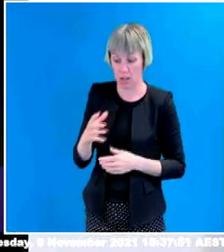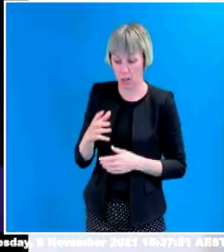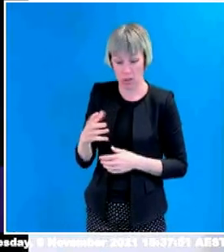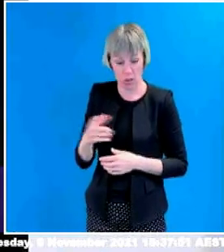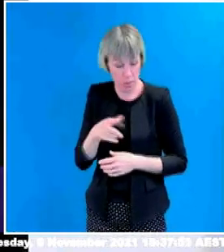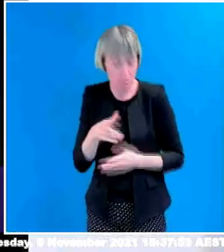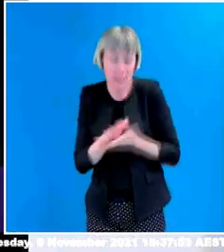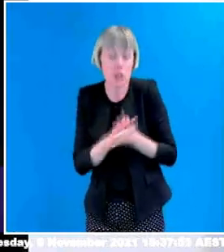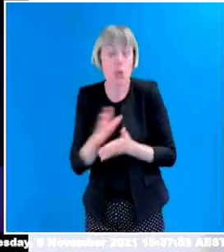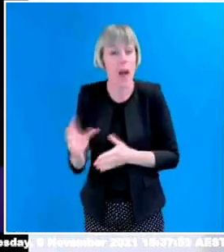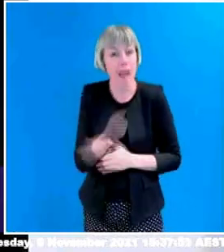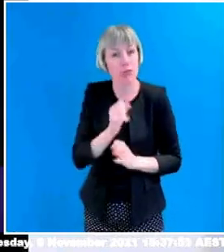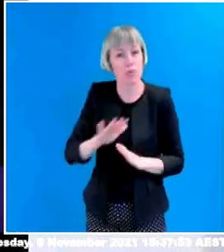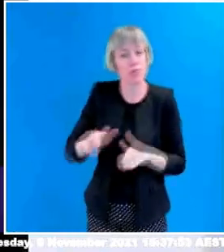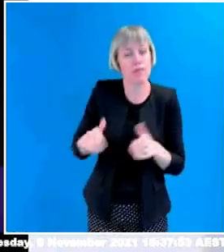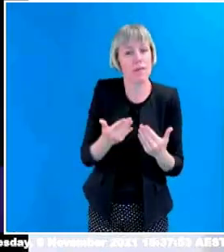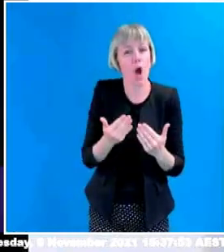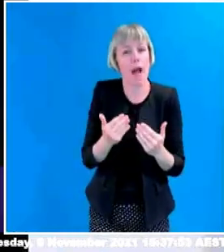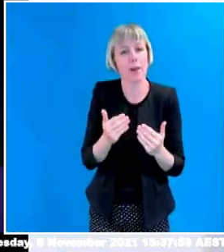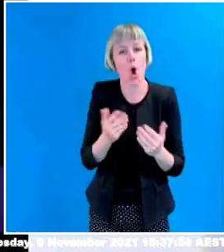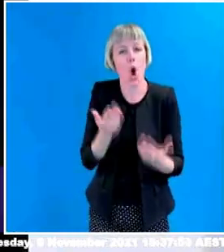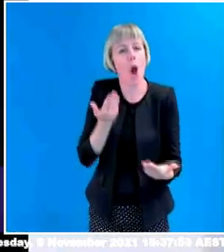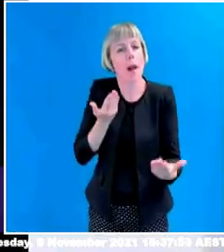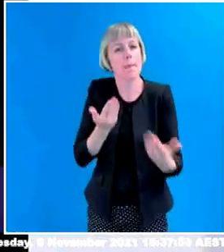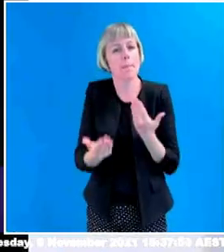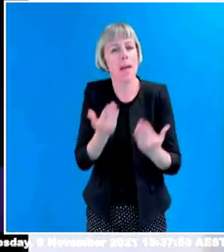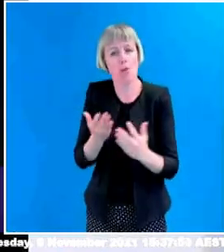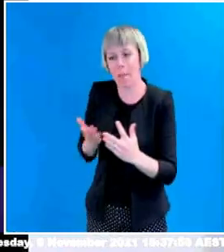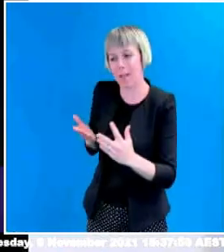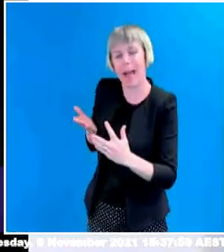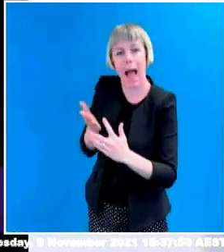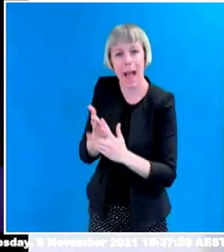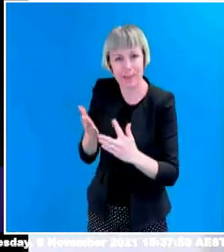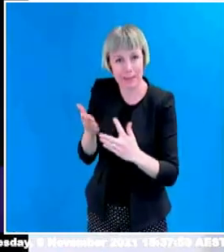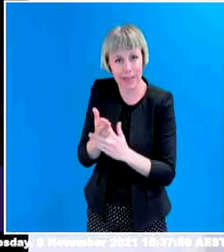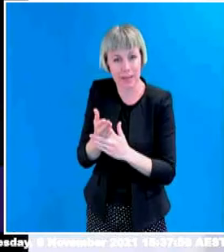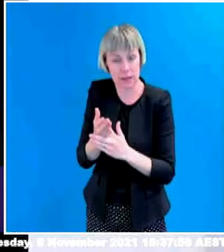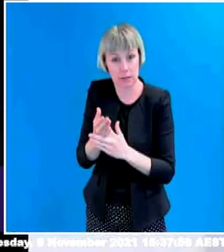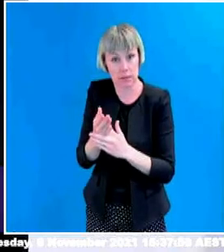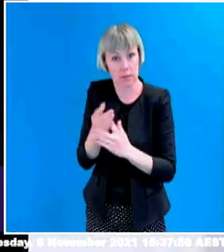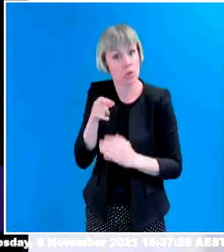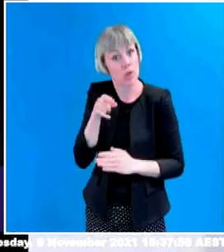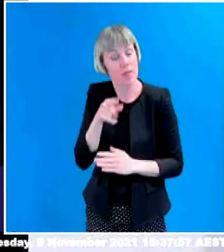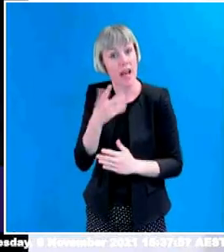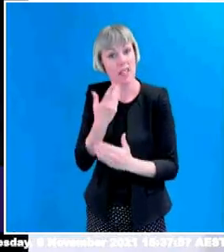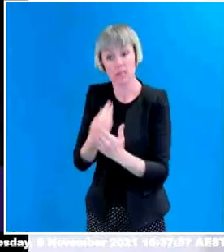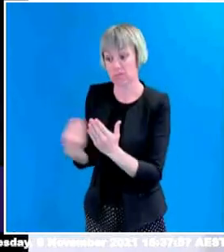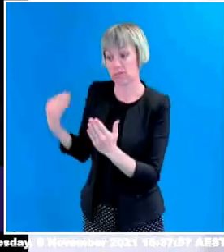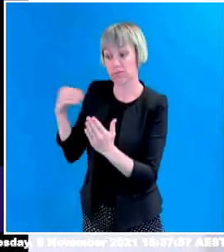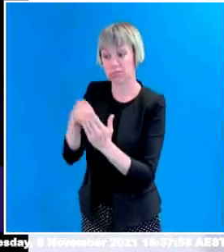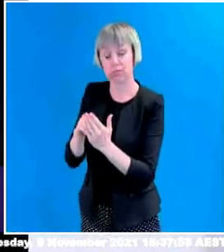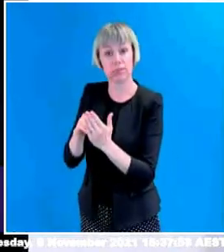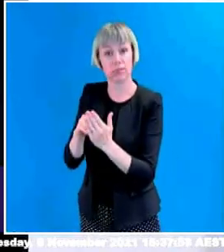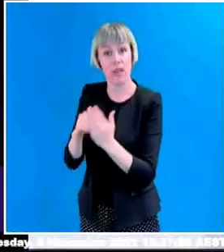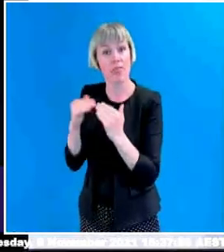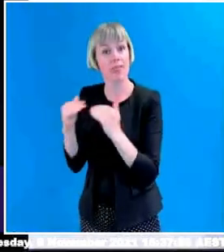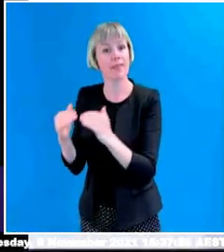You see that in the standards but not in the Act --- in the Disability Discrimination Act itself. Do you accept that?